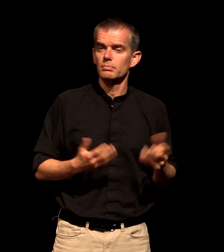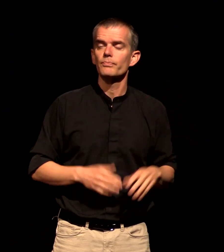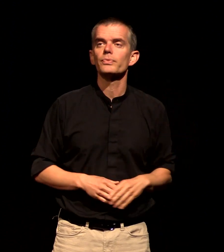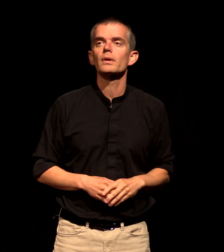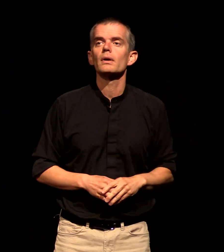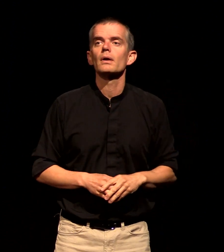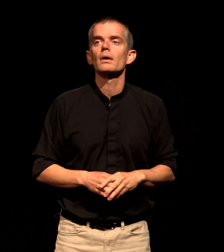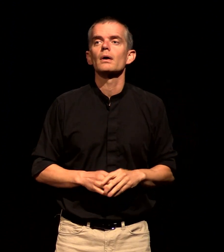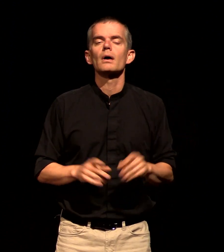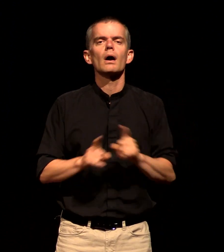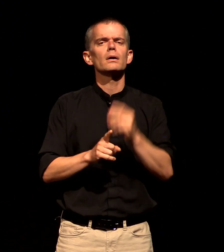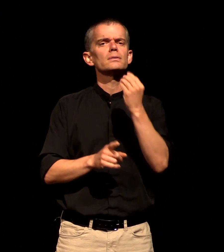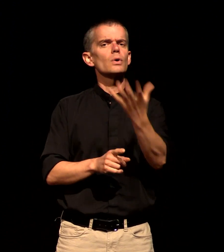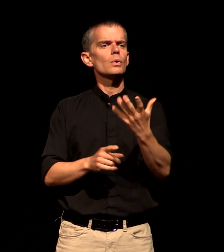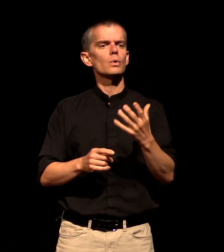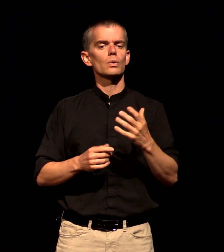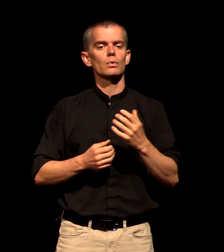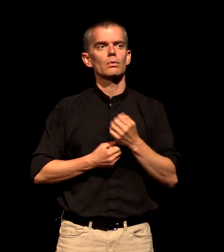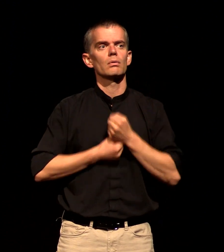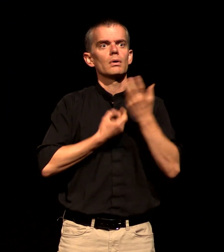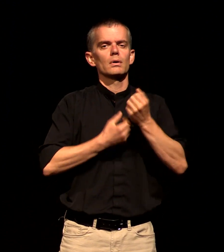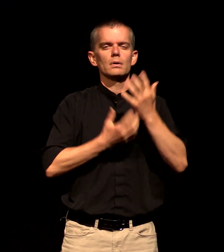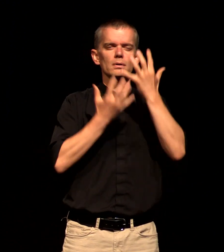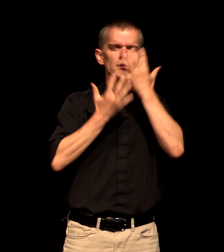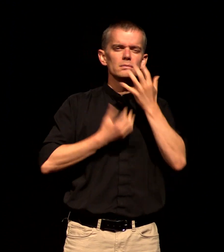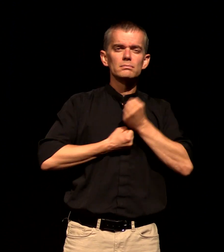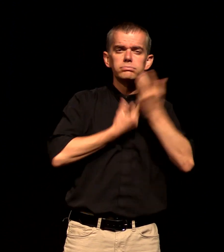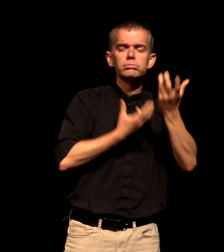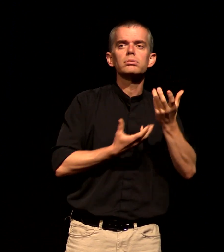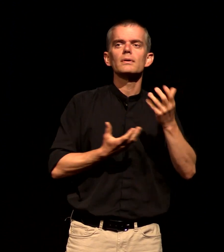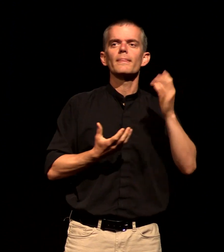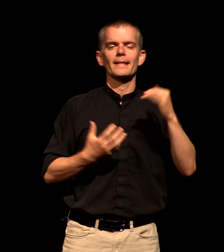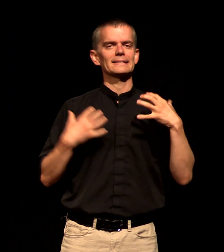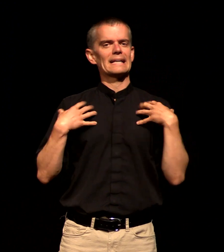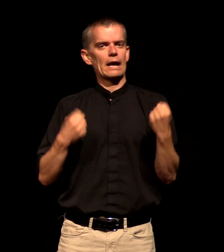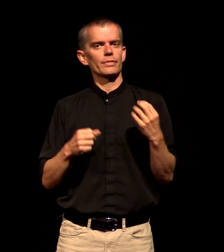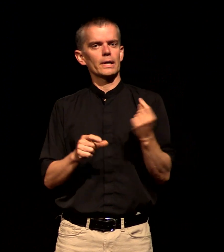healthy and appropriate response to things that are not right.